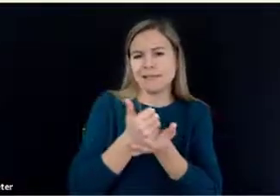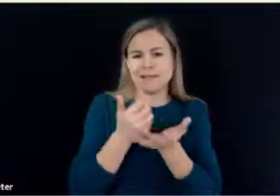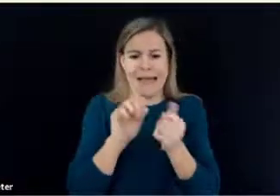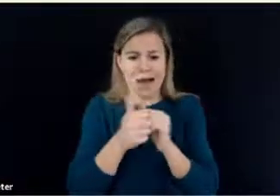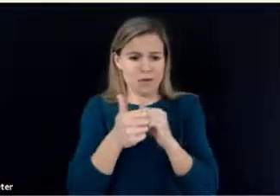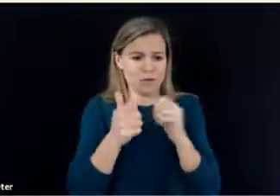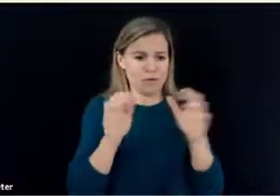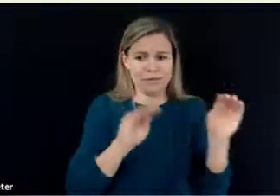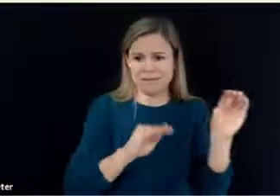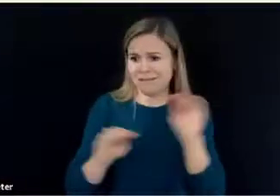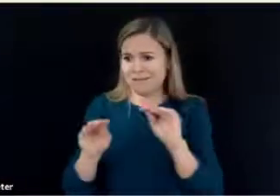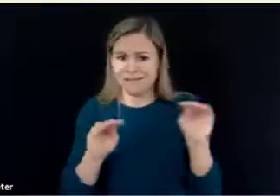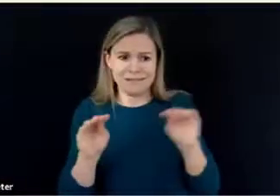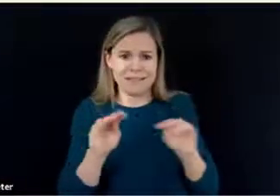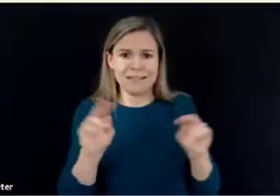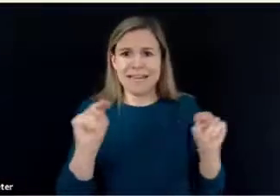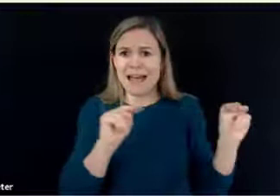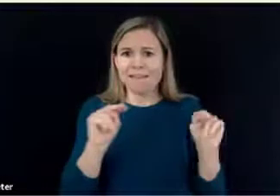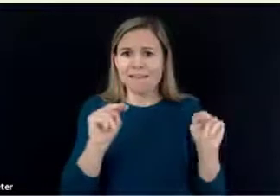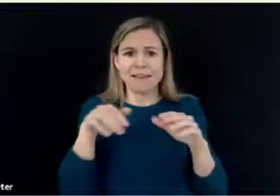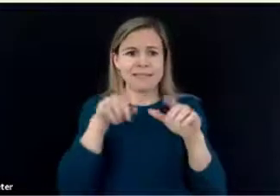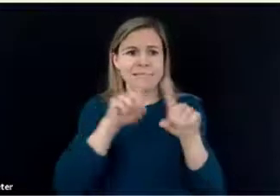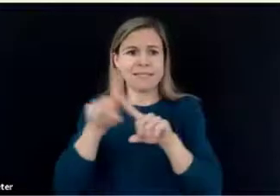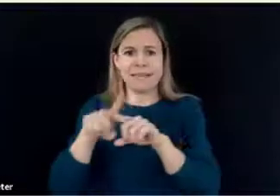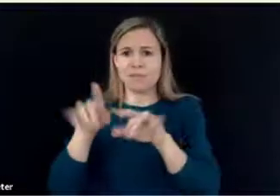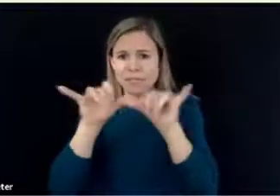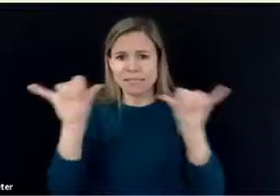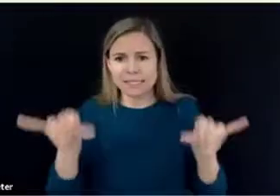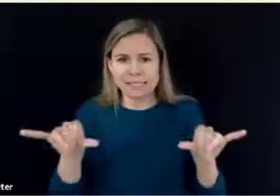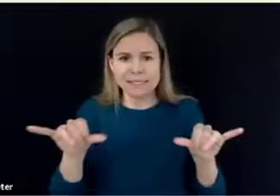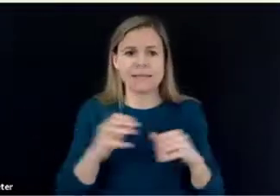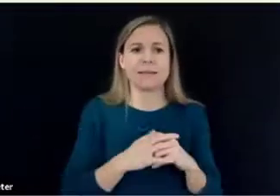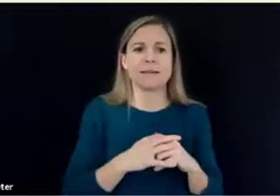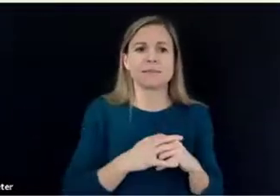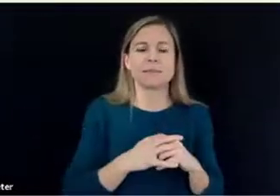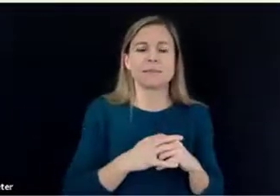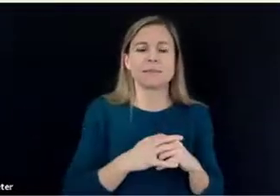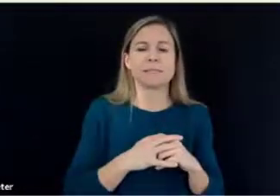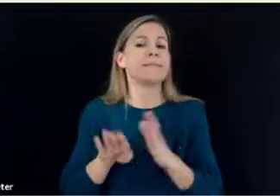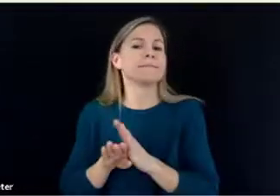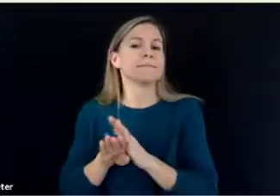And when I say facilitate connections, I'm talking about medical professionals